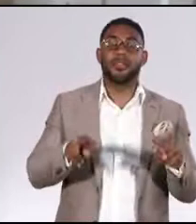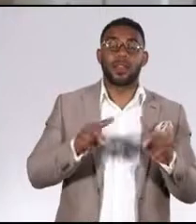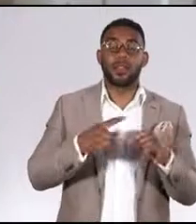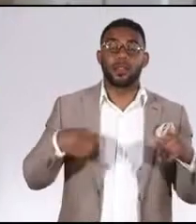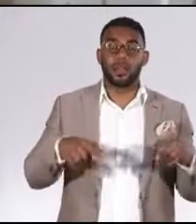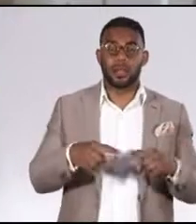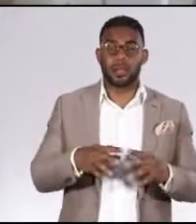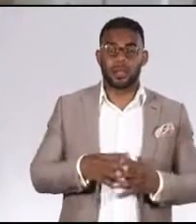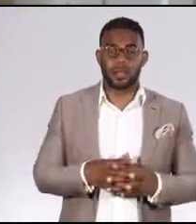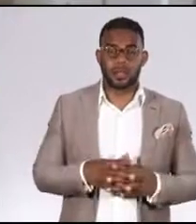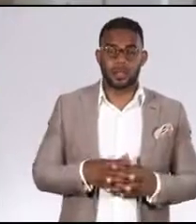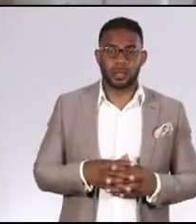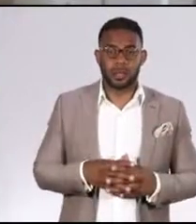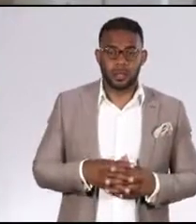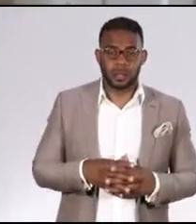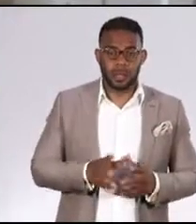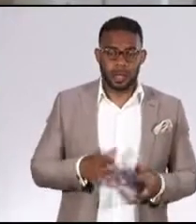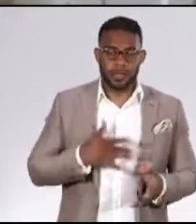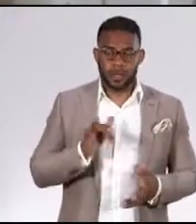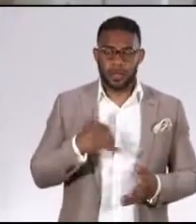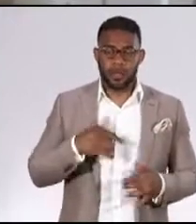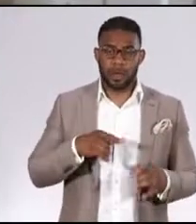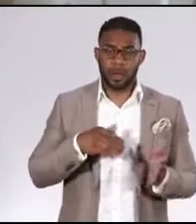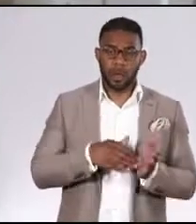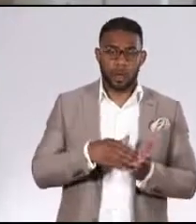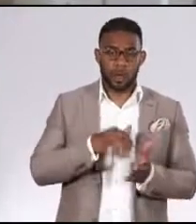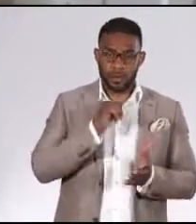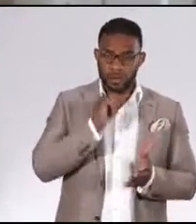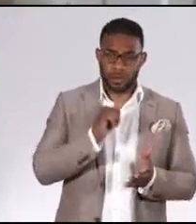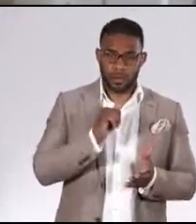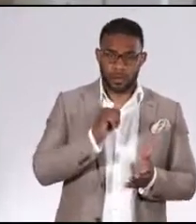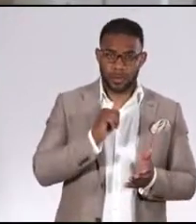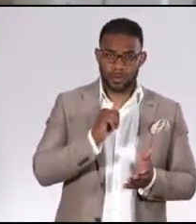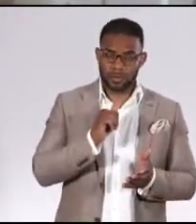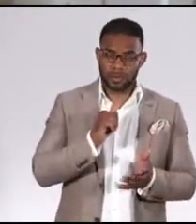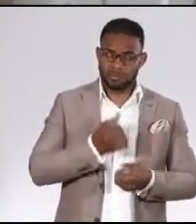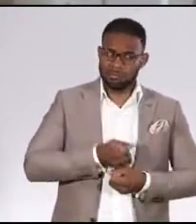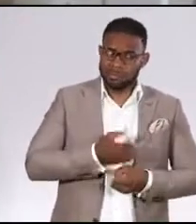um Ii feel that we often don't uh we don't get to express that that gratitude,